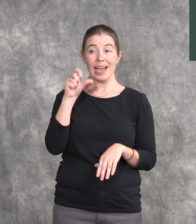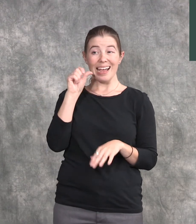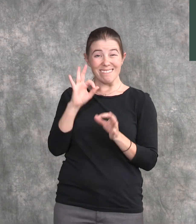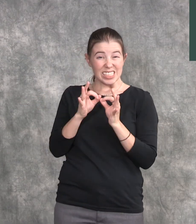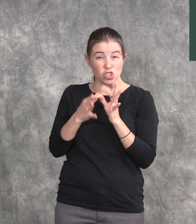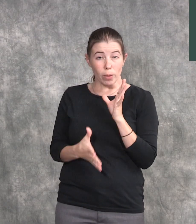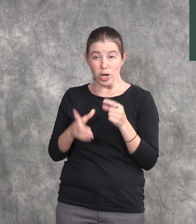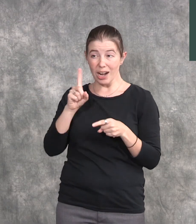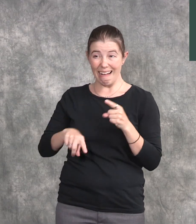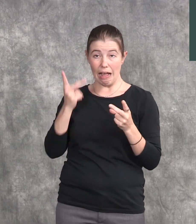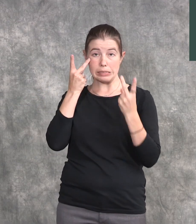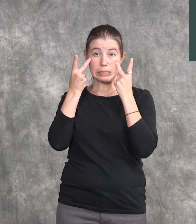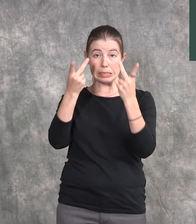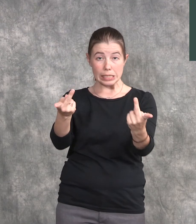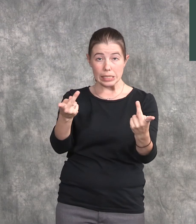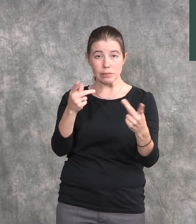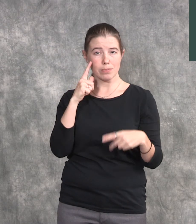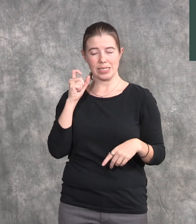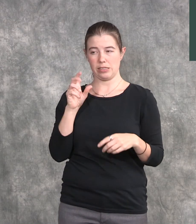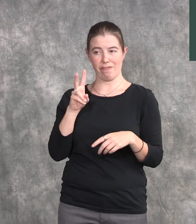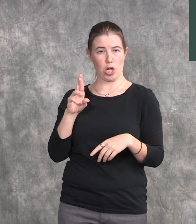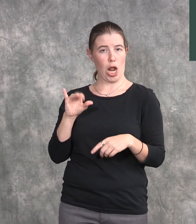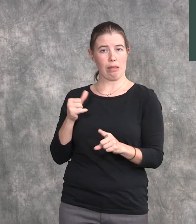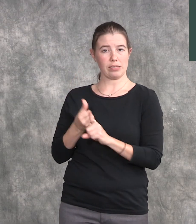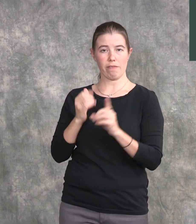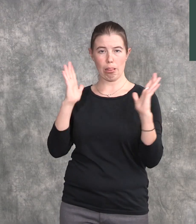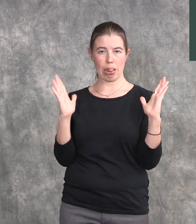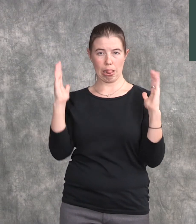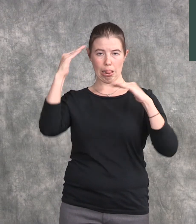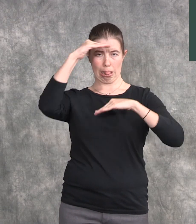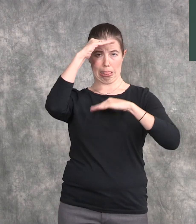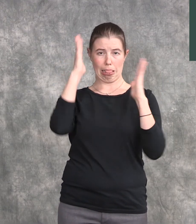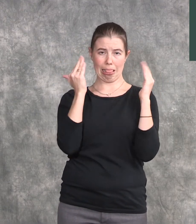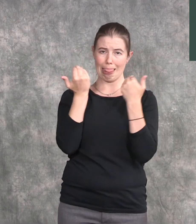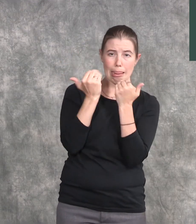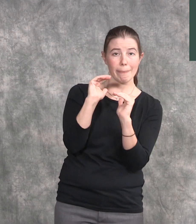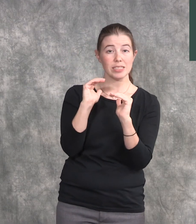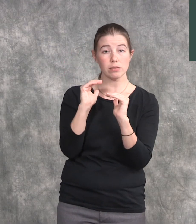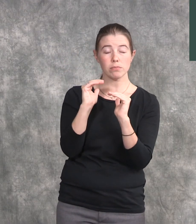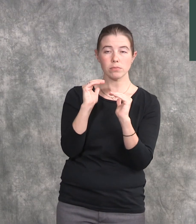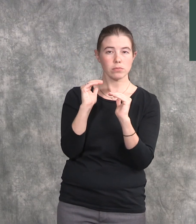Because VRI interpreters have very limited view,